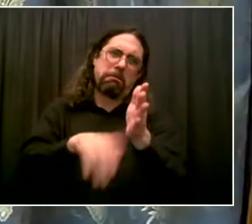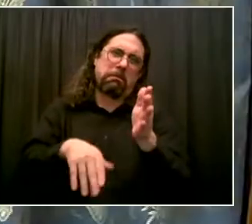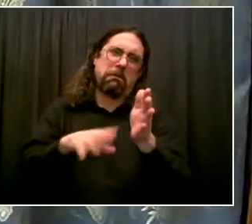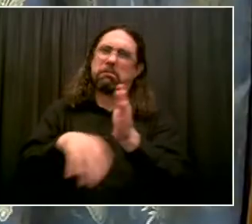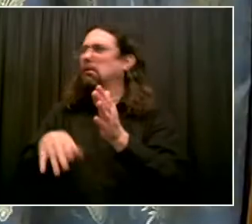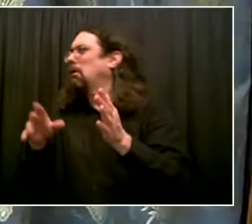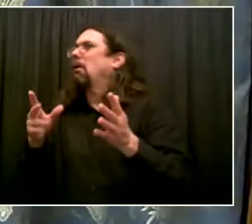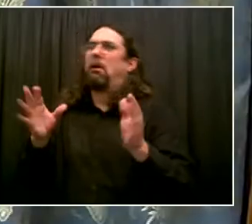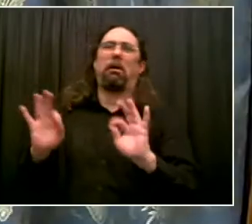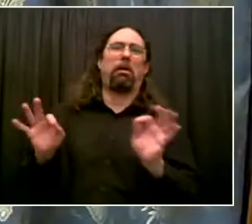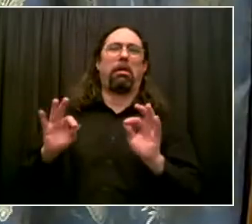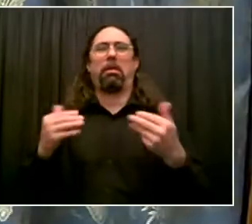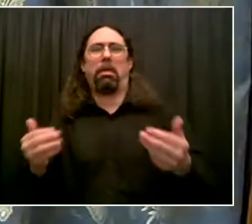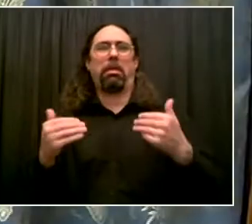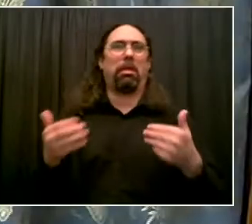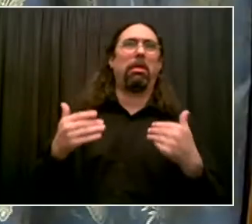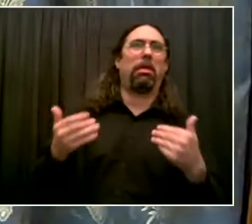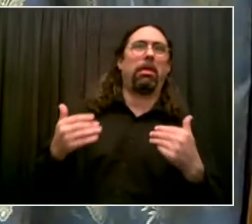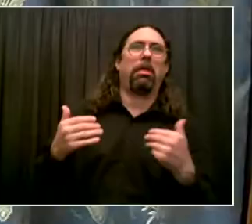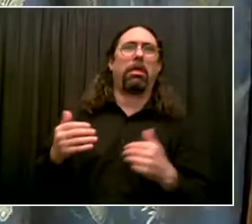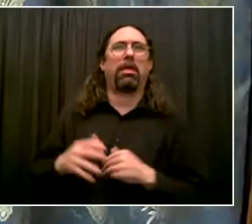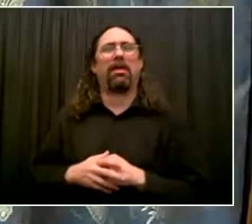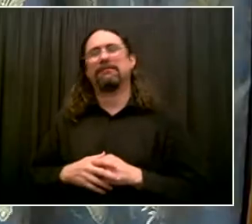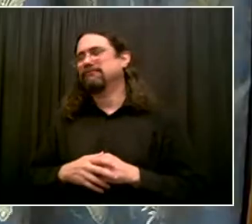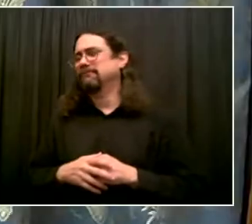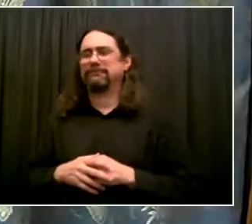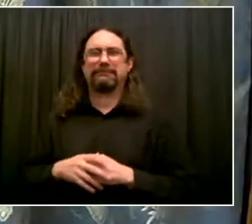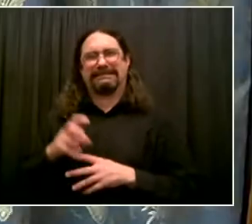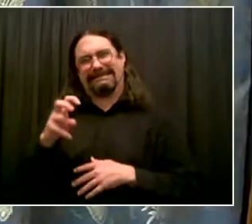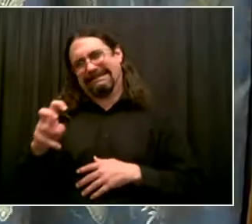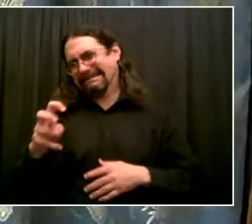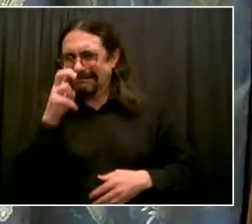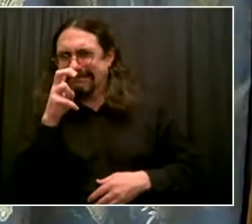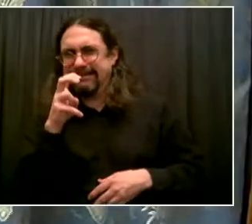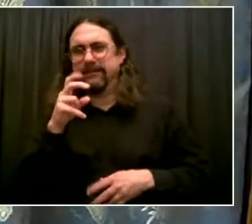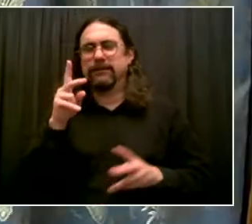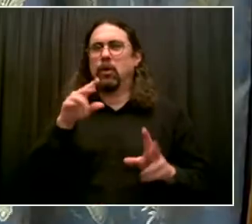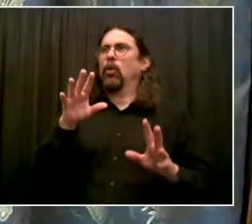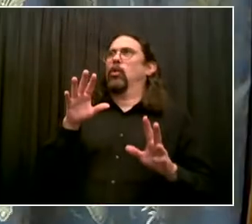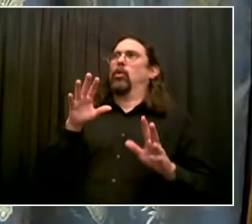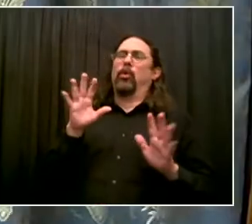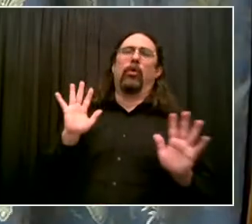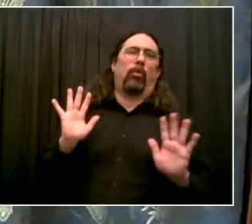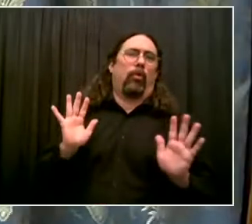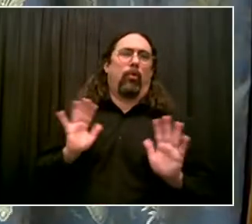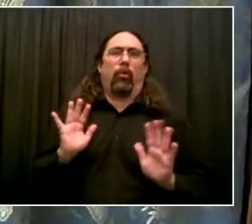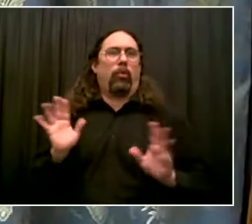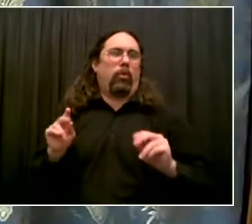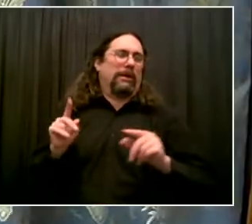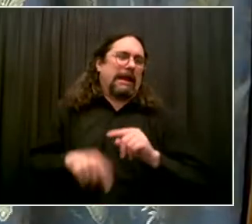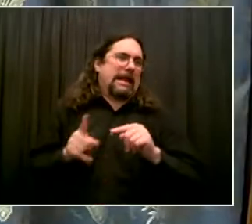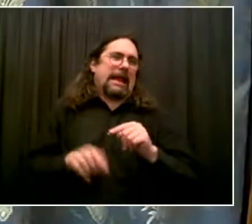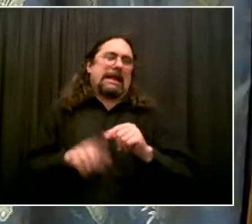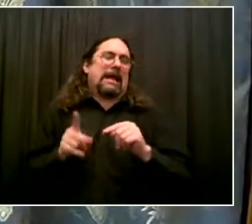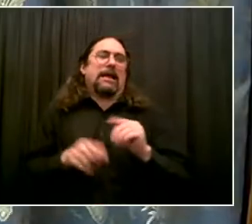MENTORS. AND MAKING SURE THAT WE HAVE